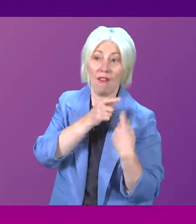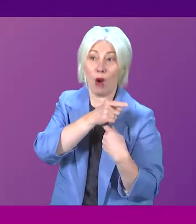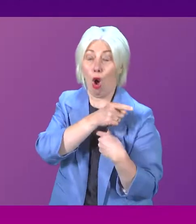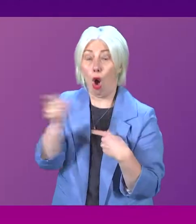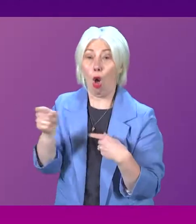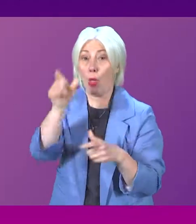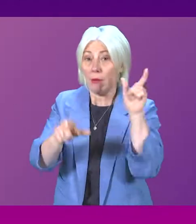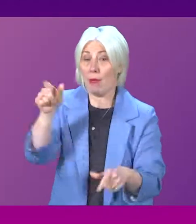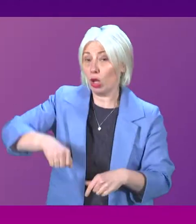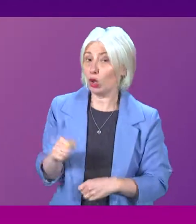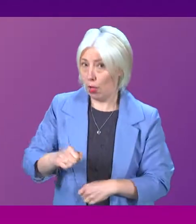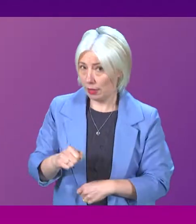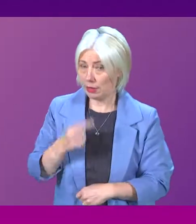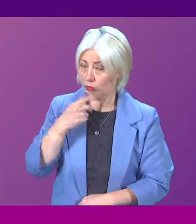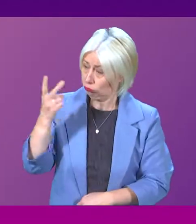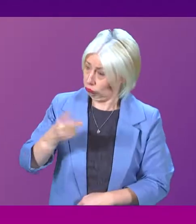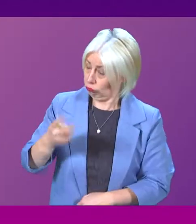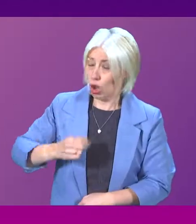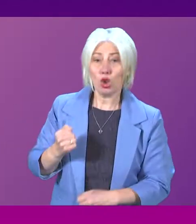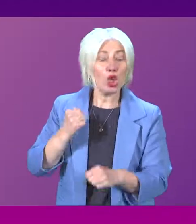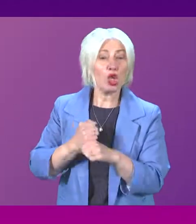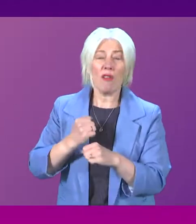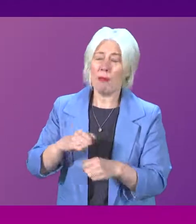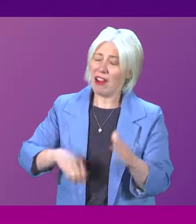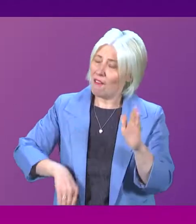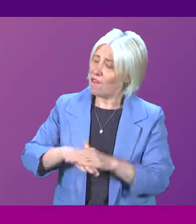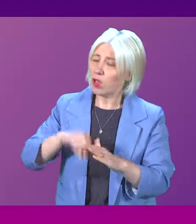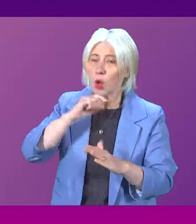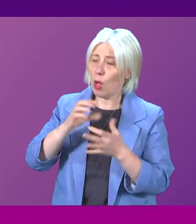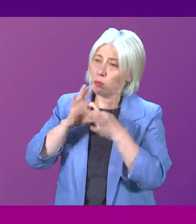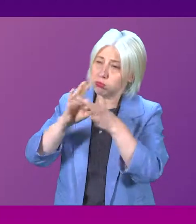I reiterate that the Scottish Government undertakes to engage fully to support Lord Brailsford